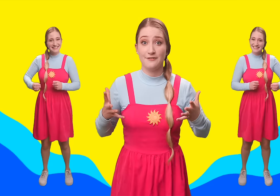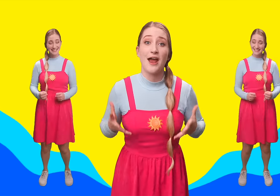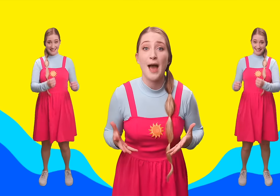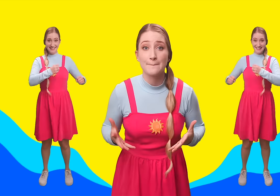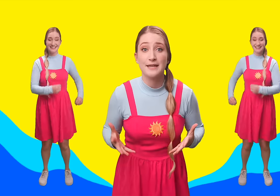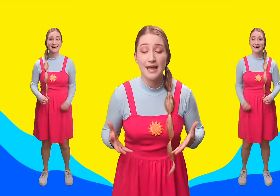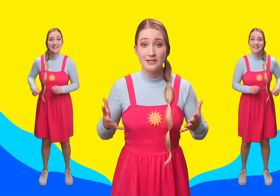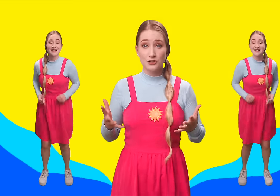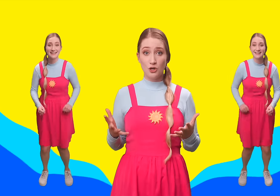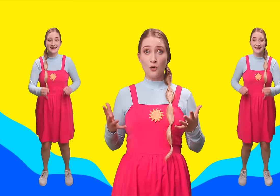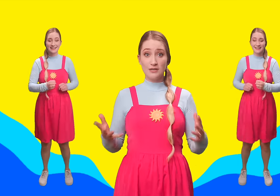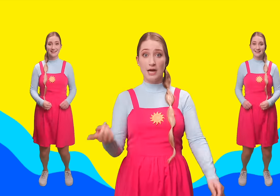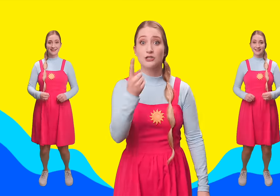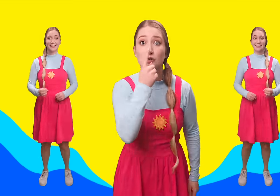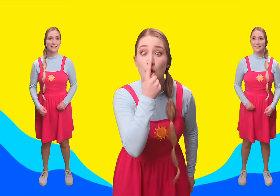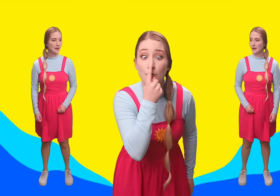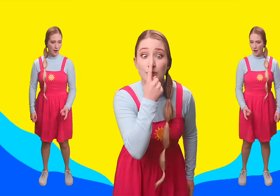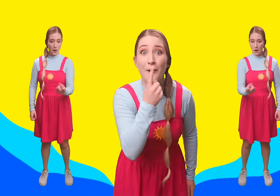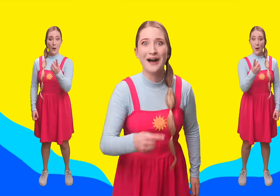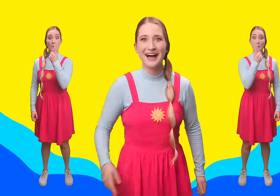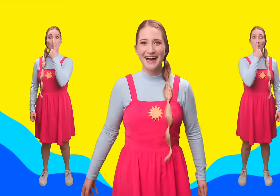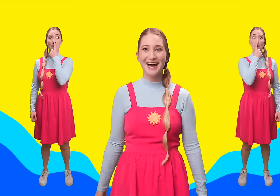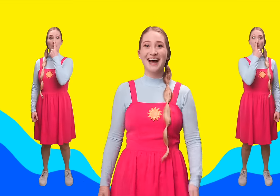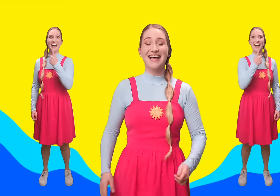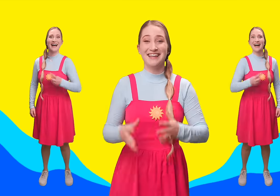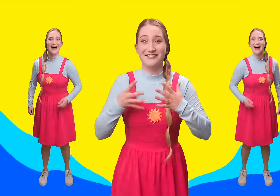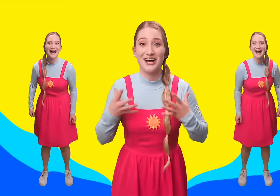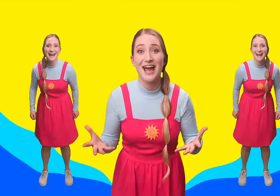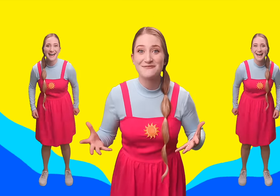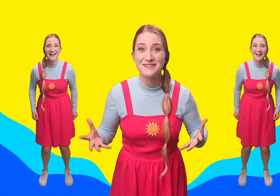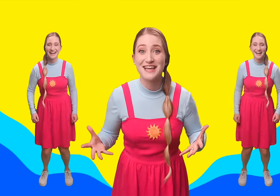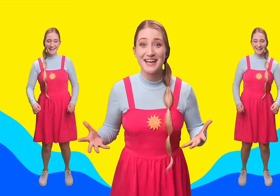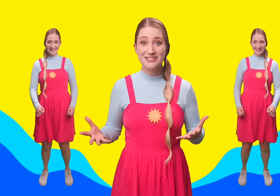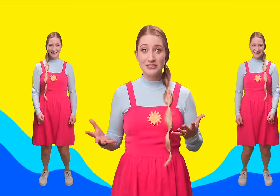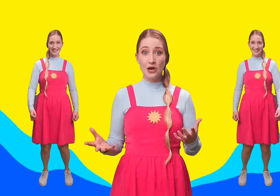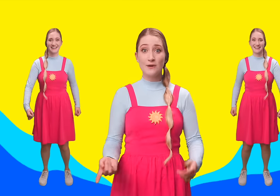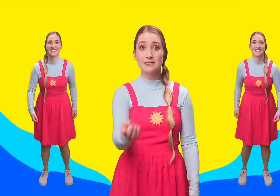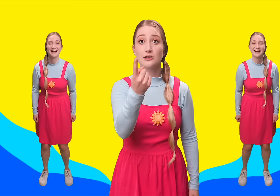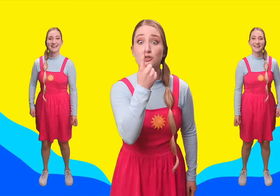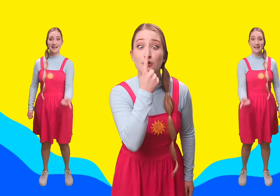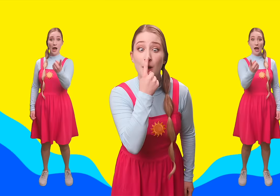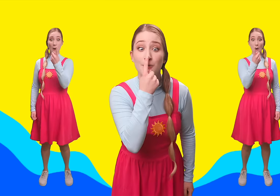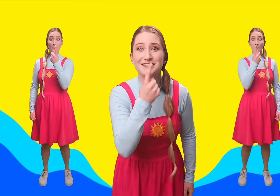If you're happy and you know it, touch your nose.